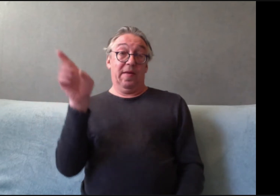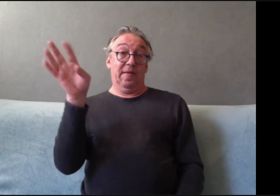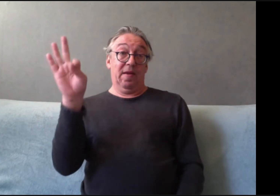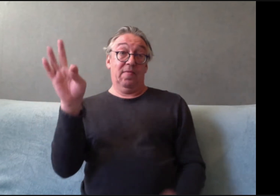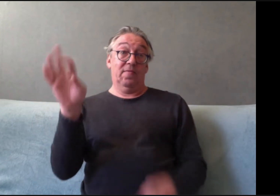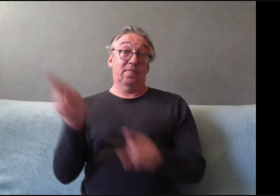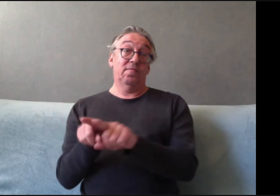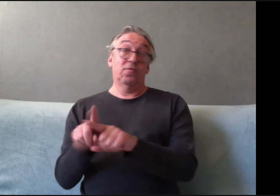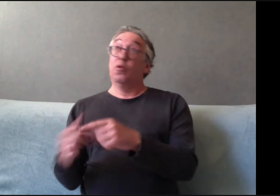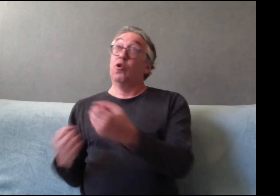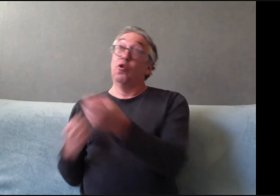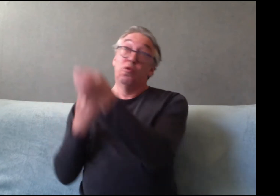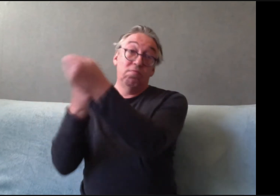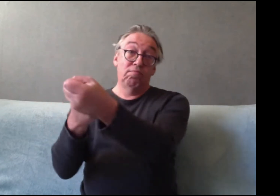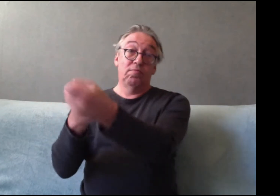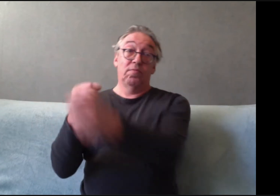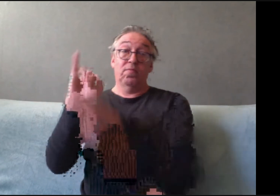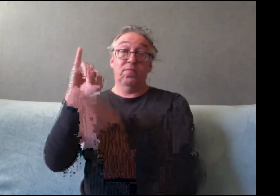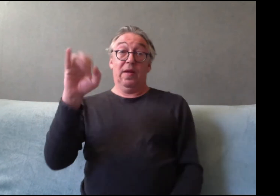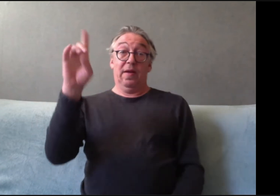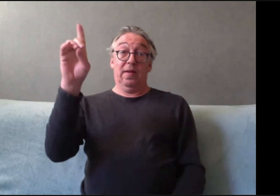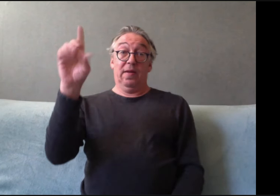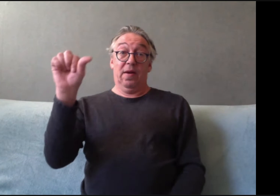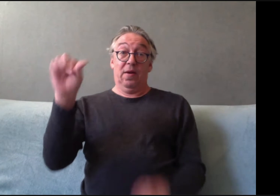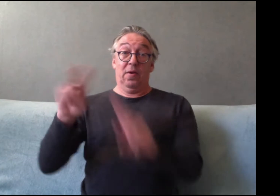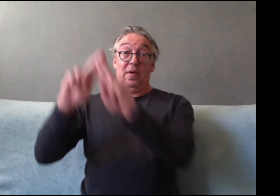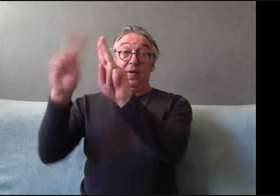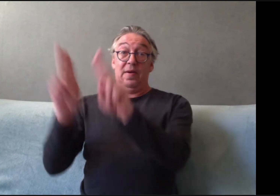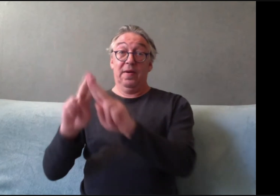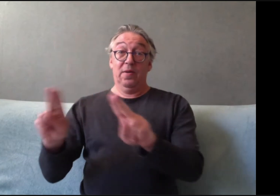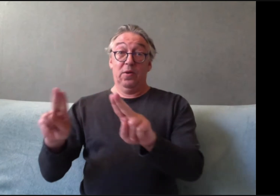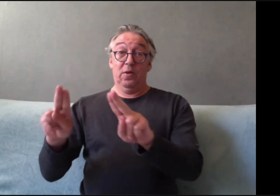which I follow as member of the executive committee as well.